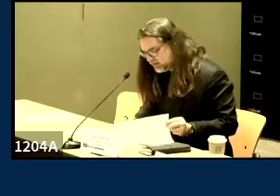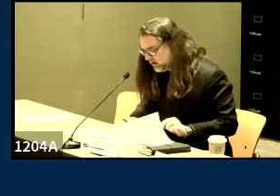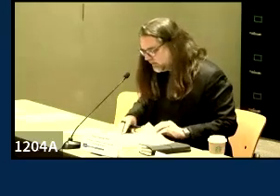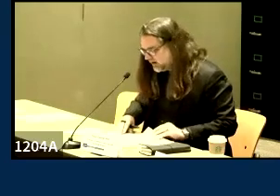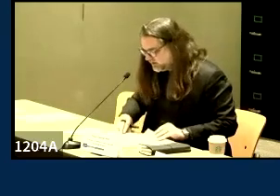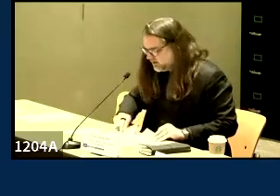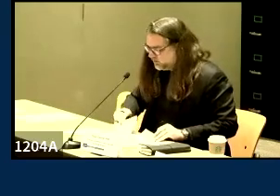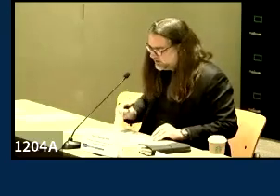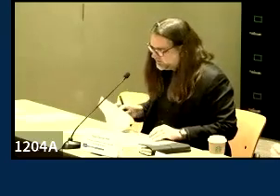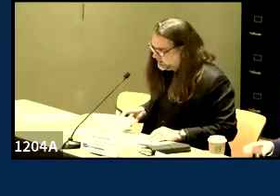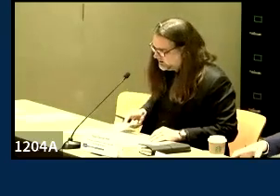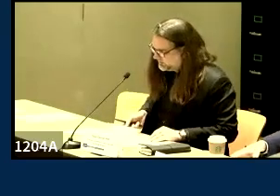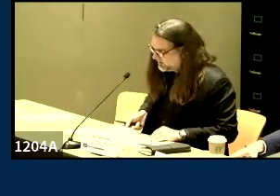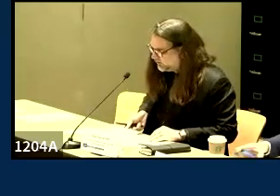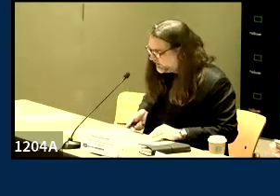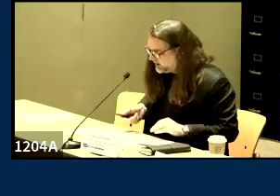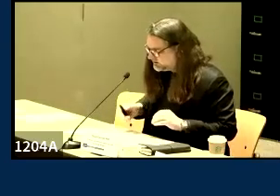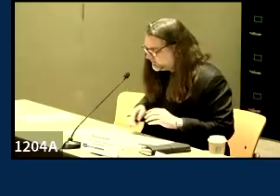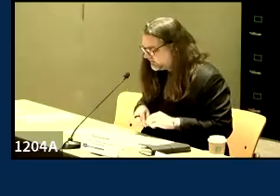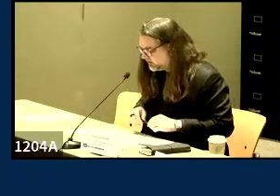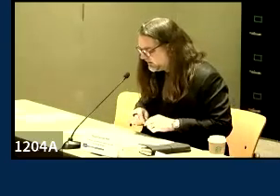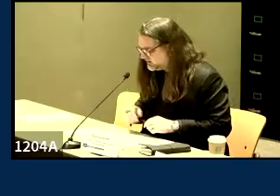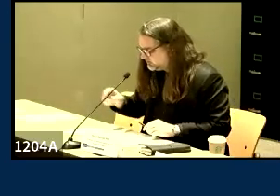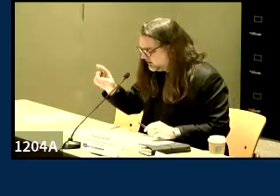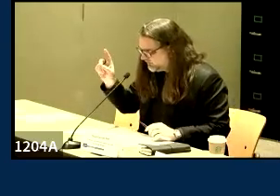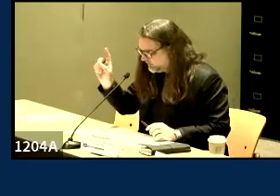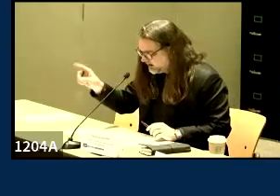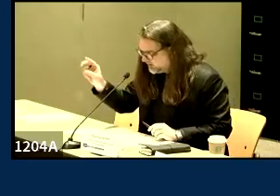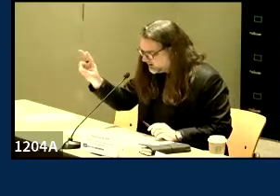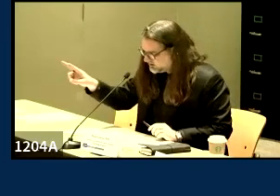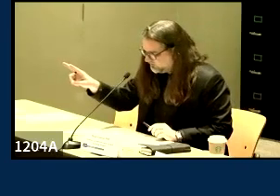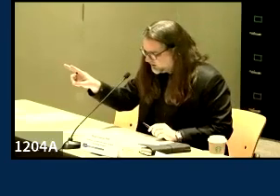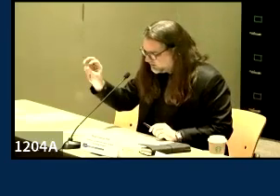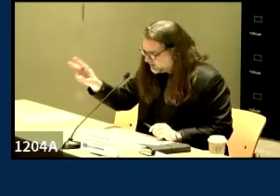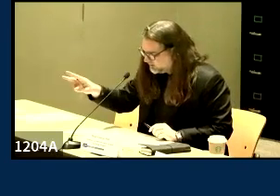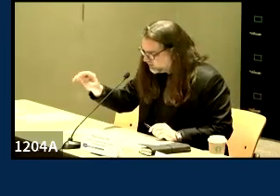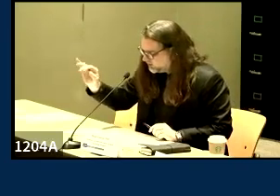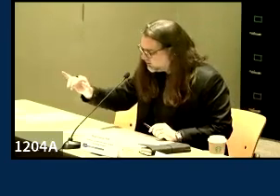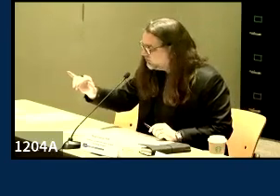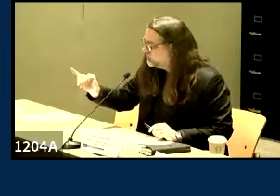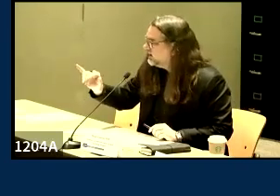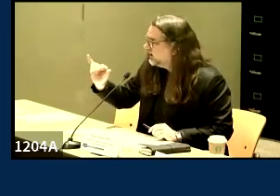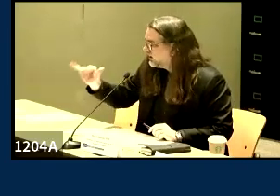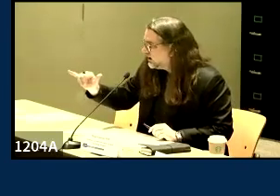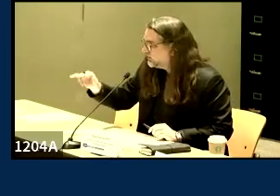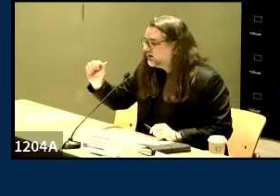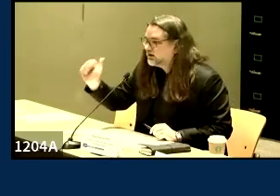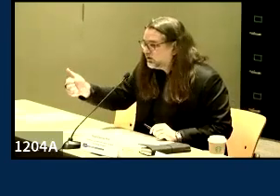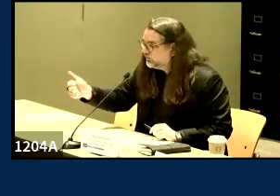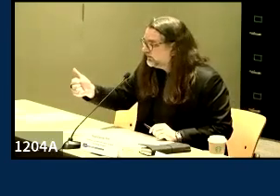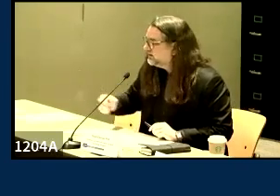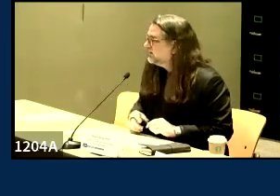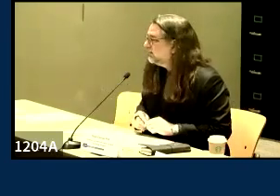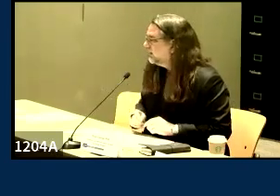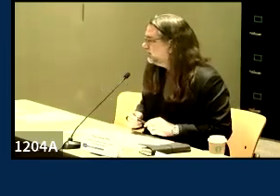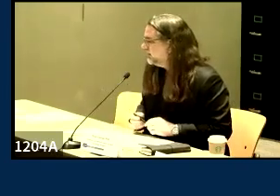to help out with a range of different outbreaks from mpox, Marburg, Ebola, cholera, COVID,